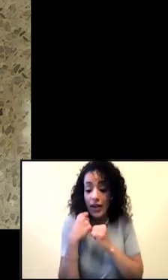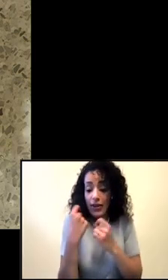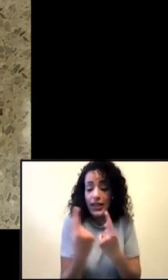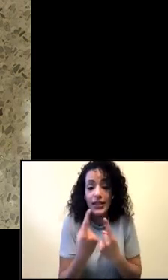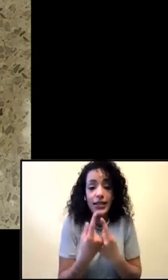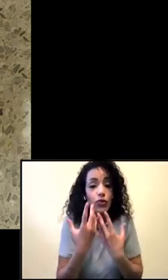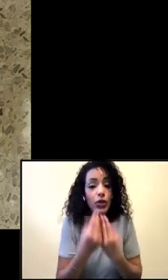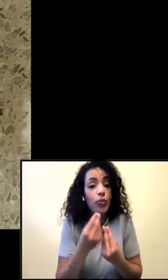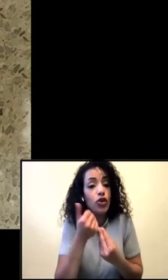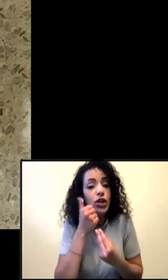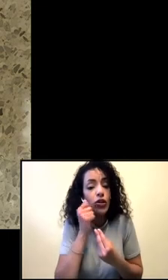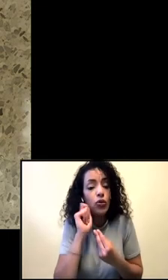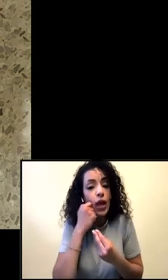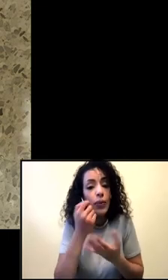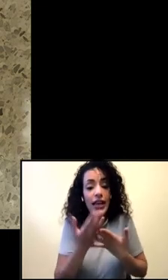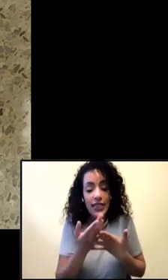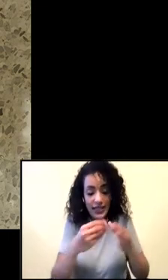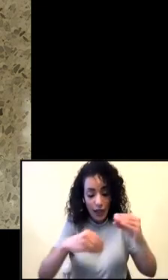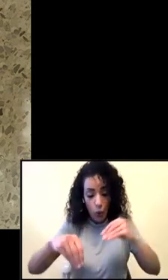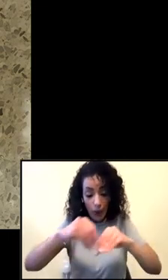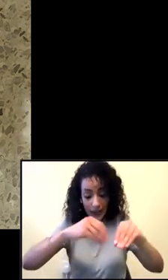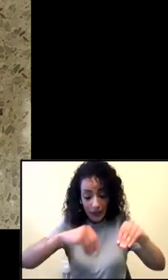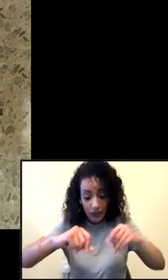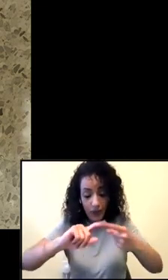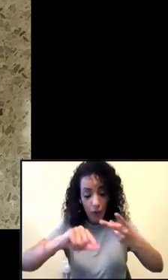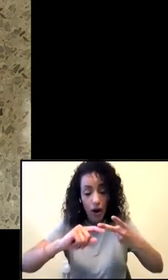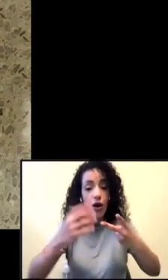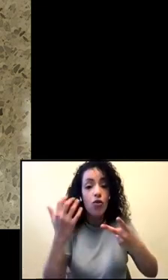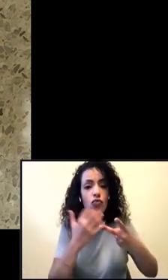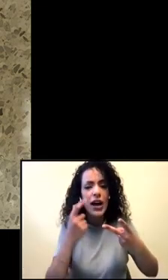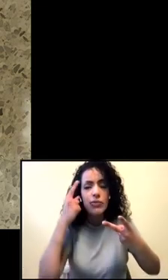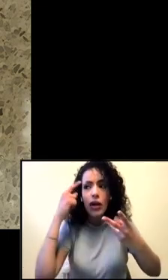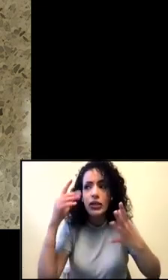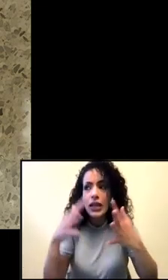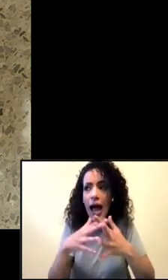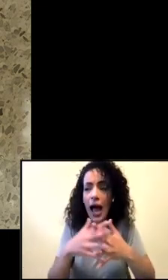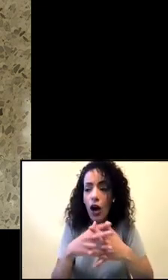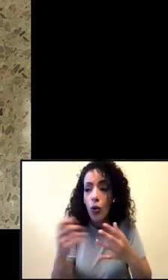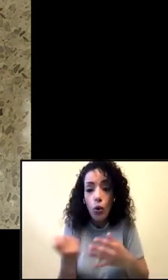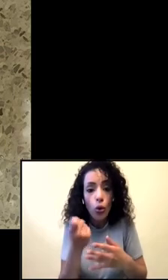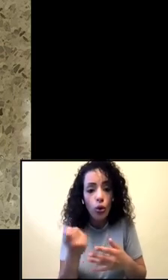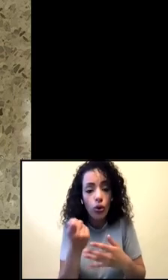you know wheat and flour and rice but what would they cook them in so these are just utensils